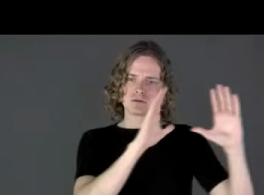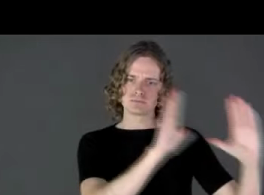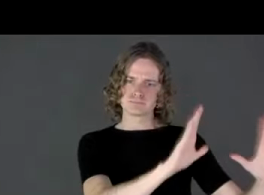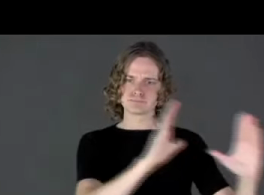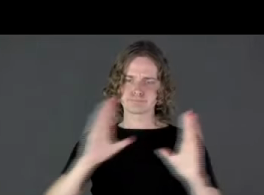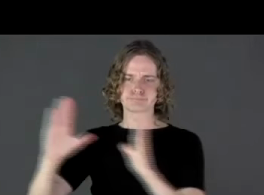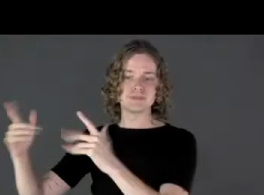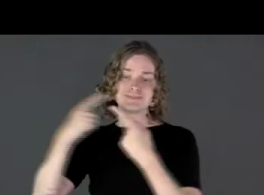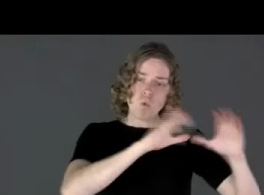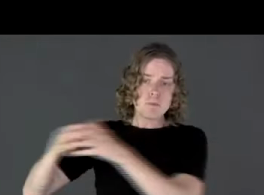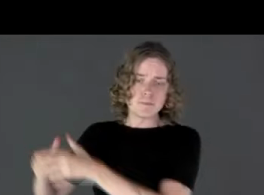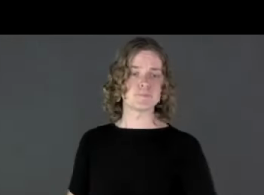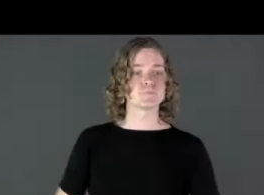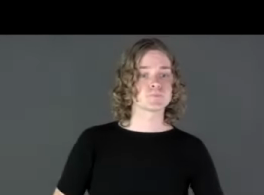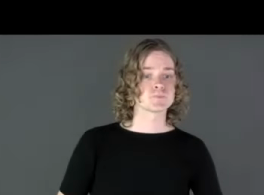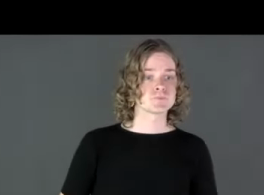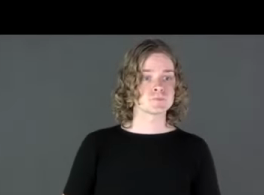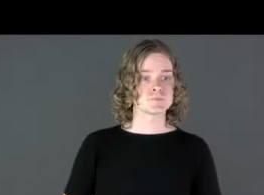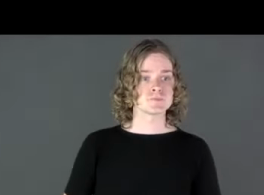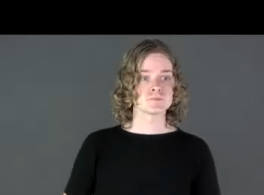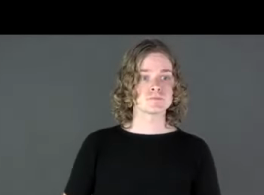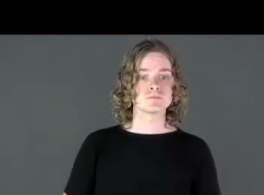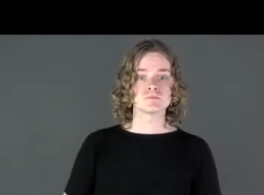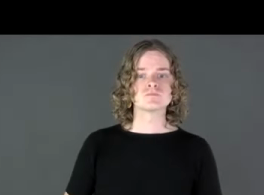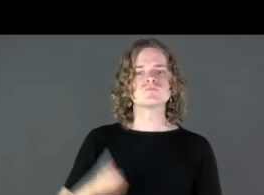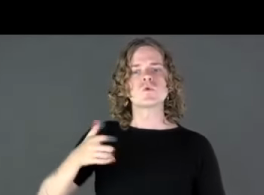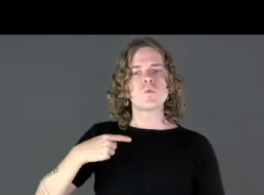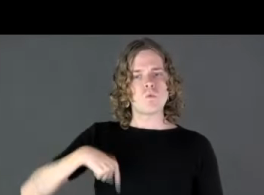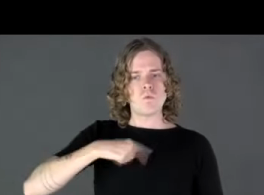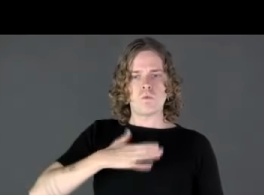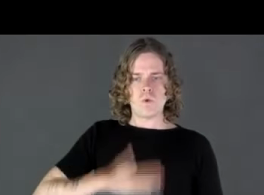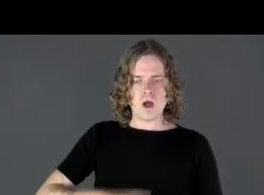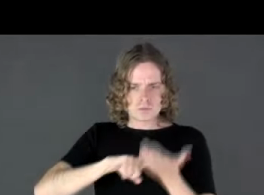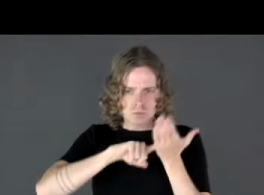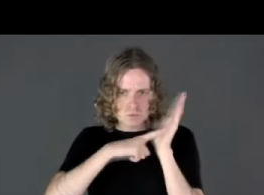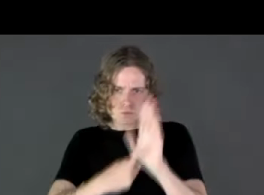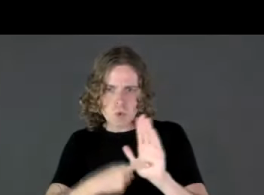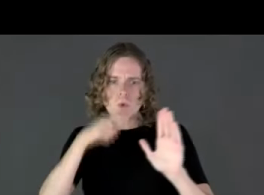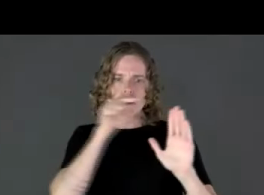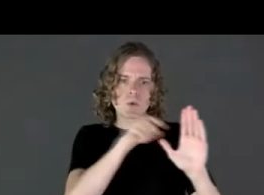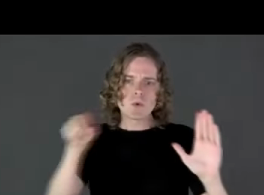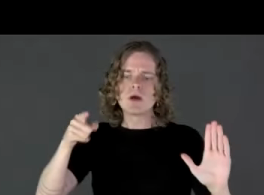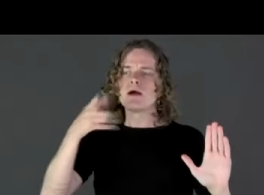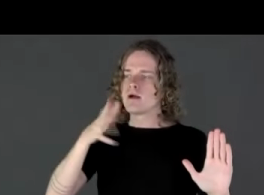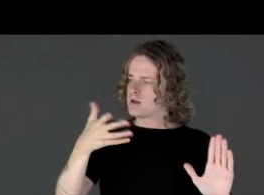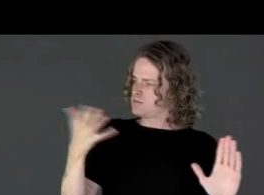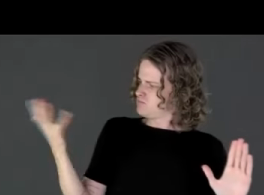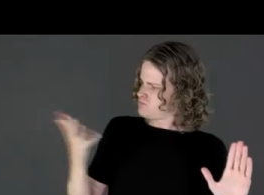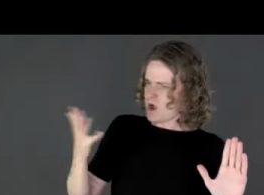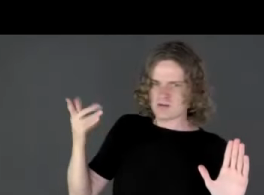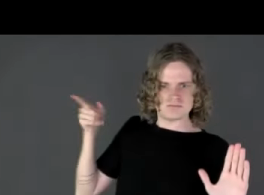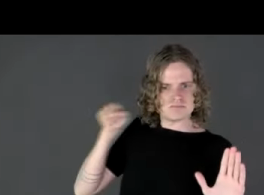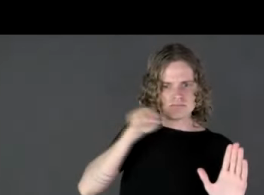innovation fund teams and provide an entry point for exploring innovations further. Each profile